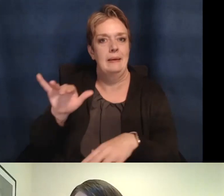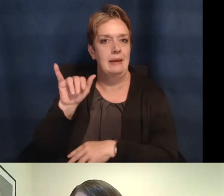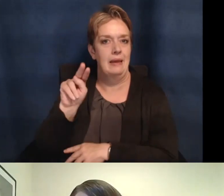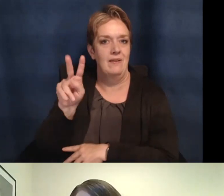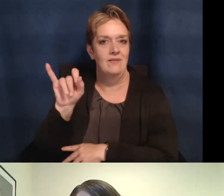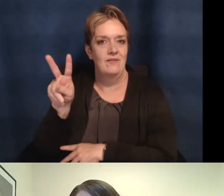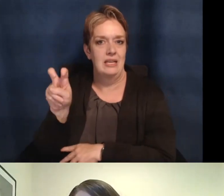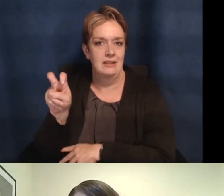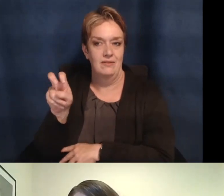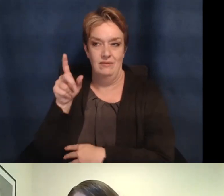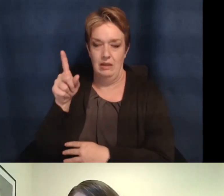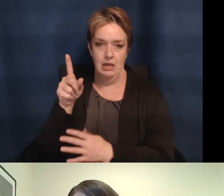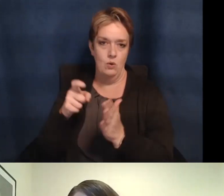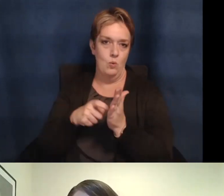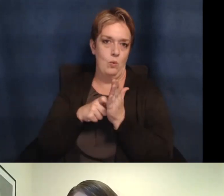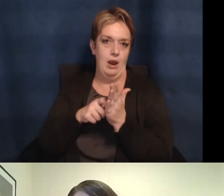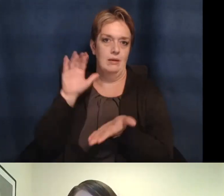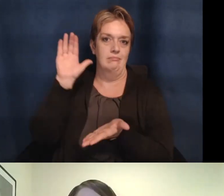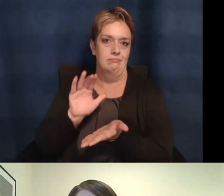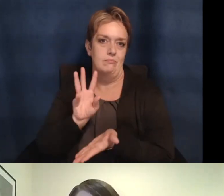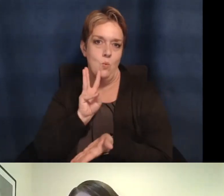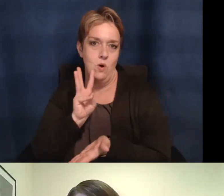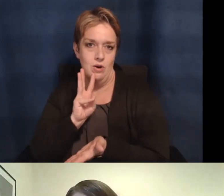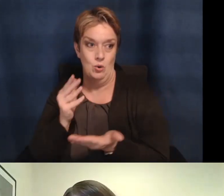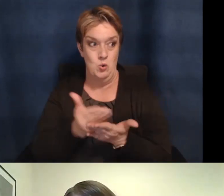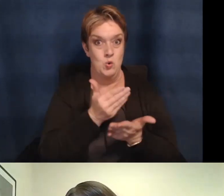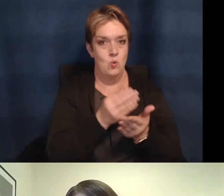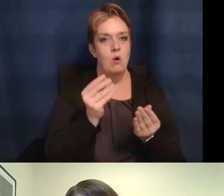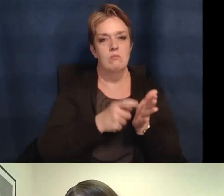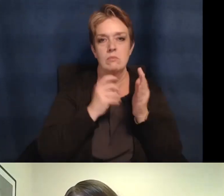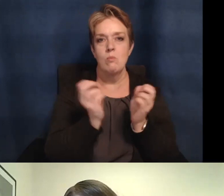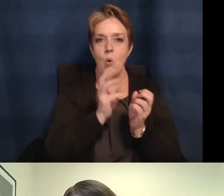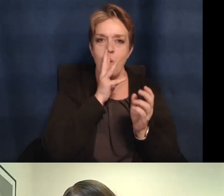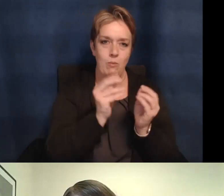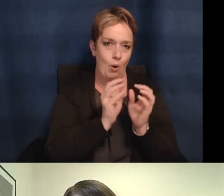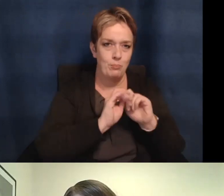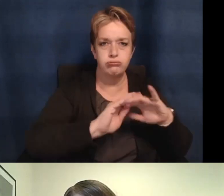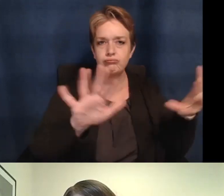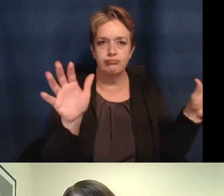They don't require quite as much water. [Makenzi] Wonderful.